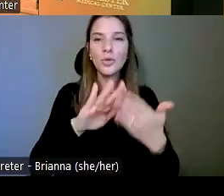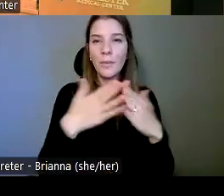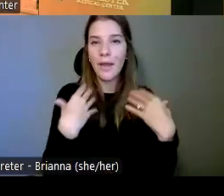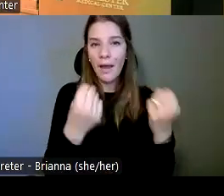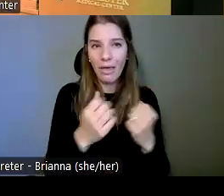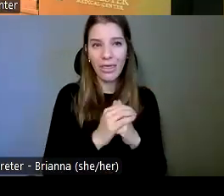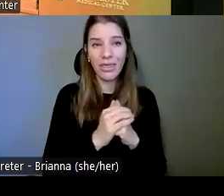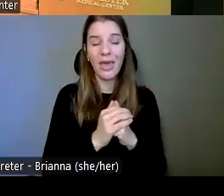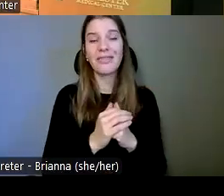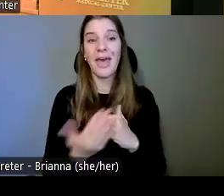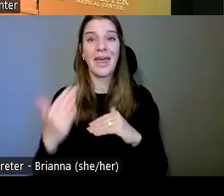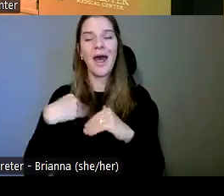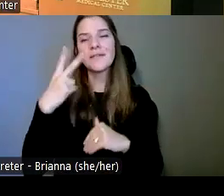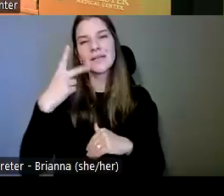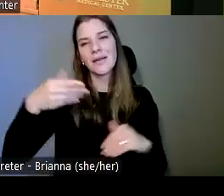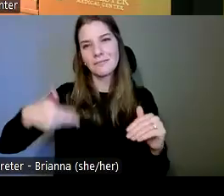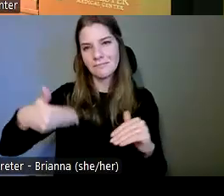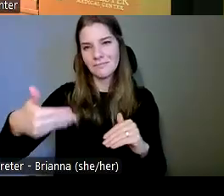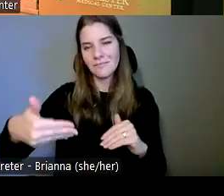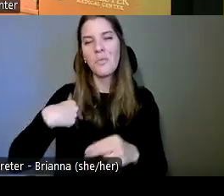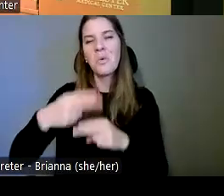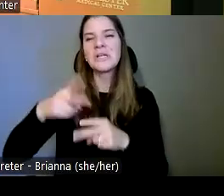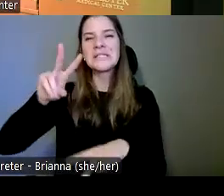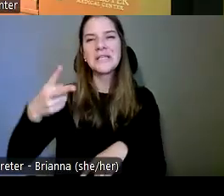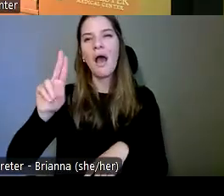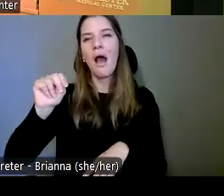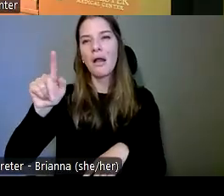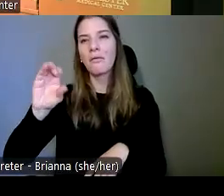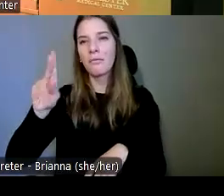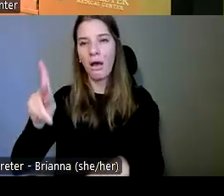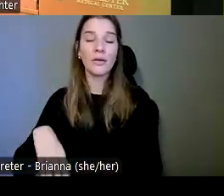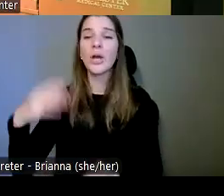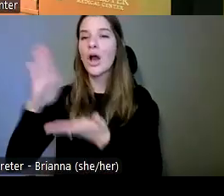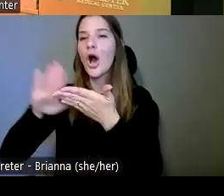and I've just seen this so many times, is colleges and universities will send students out and say,